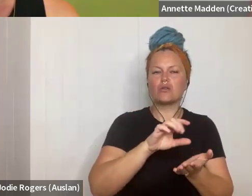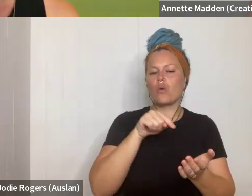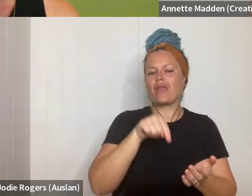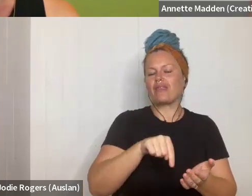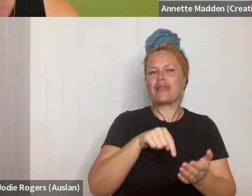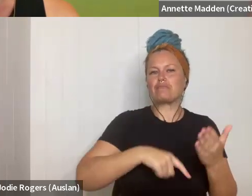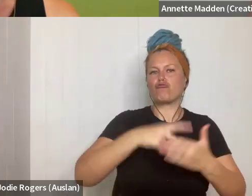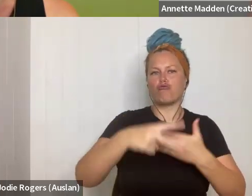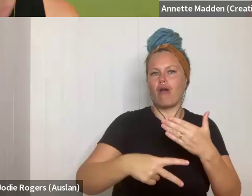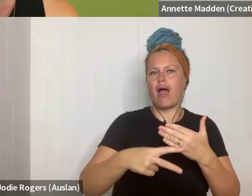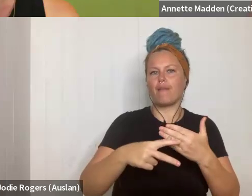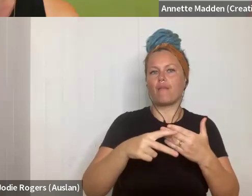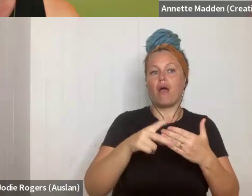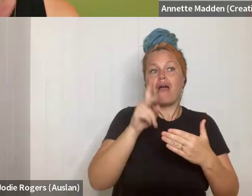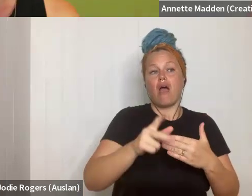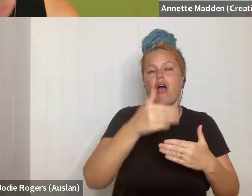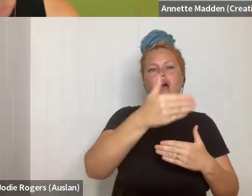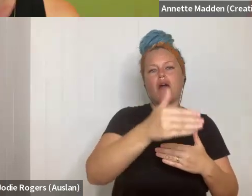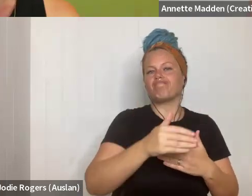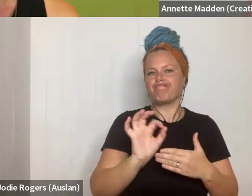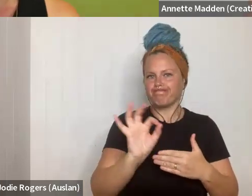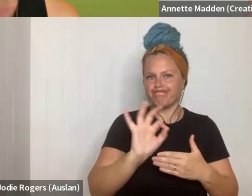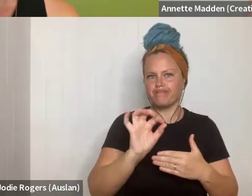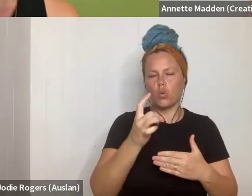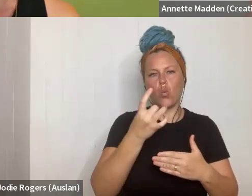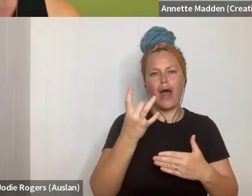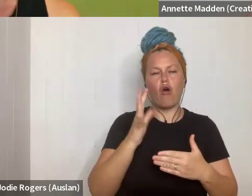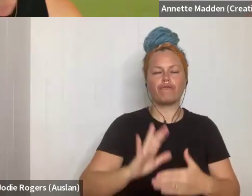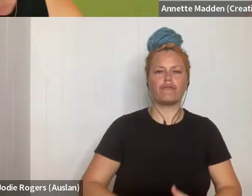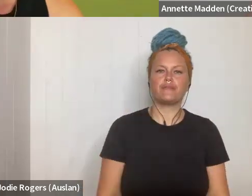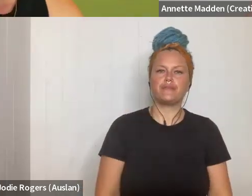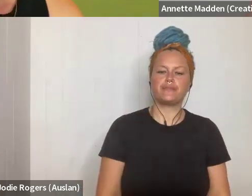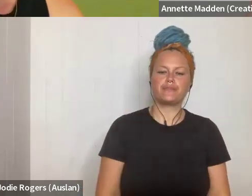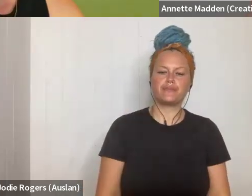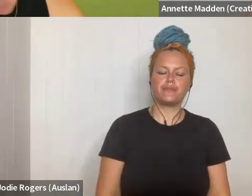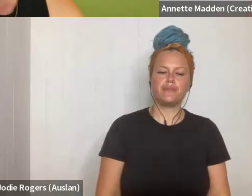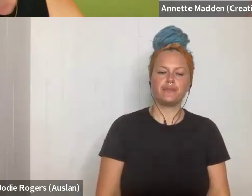Victorian circus and physical theatre sector, but that is a time-limited investment. And so this